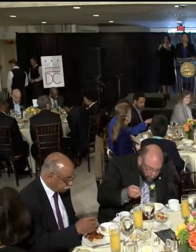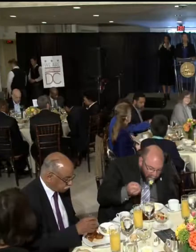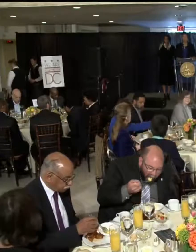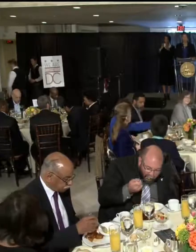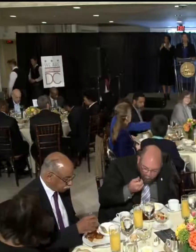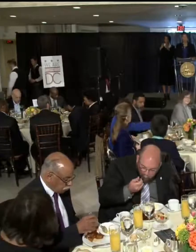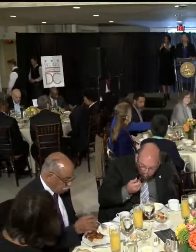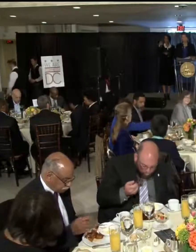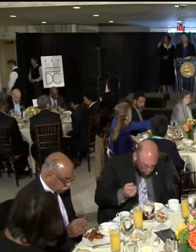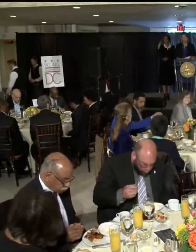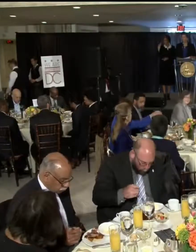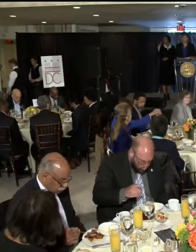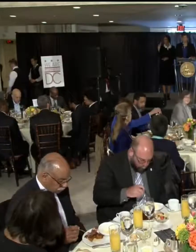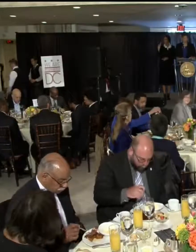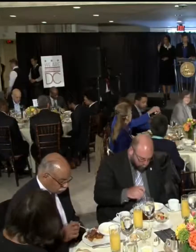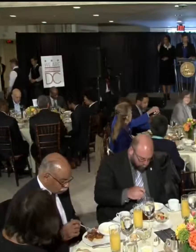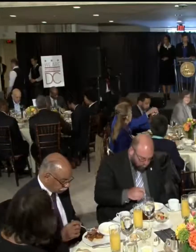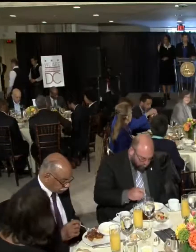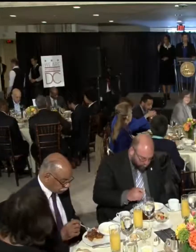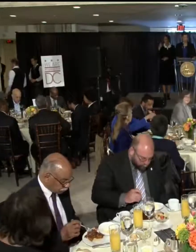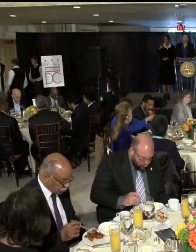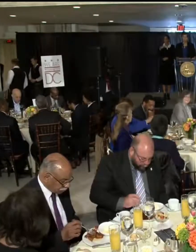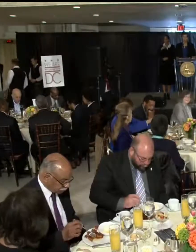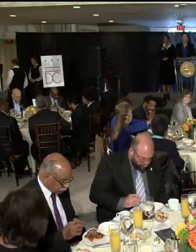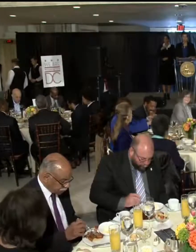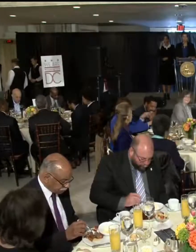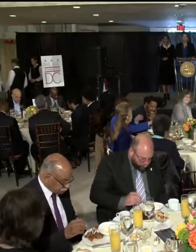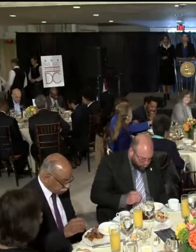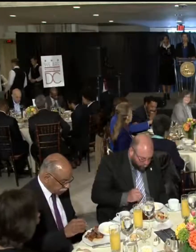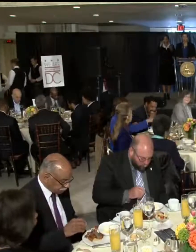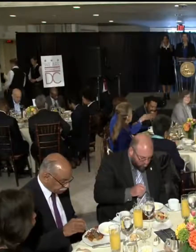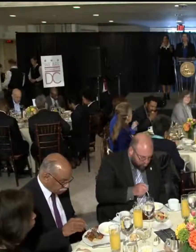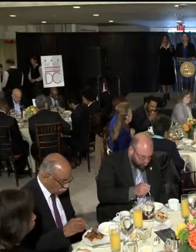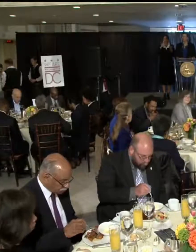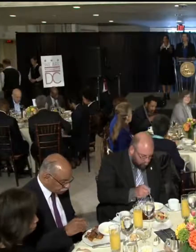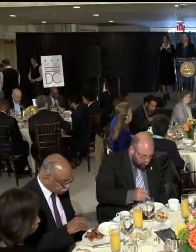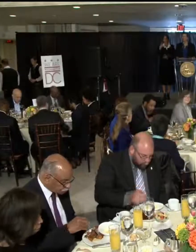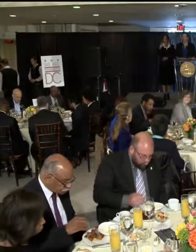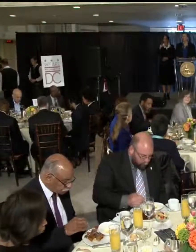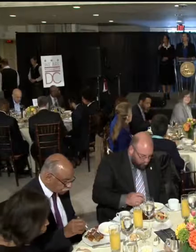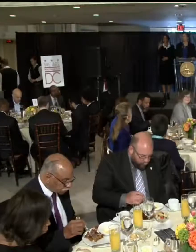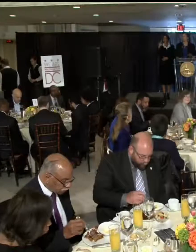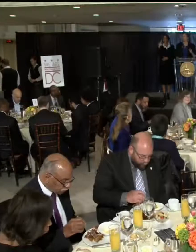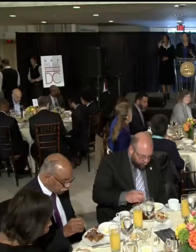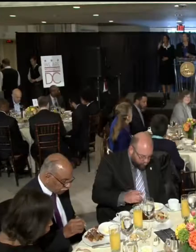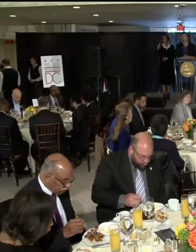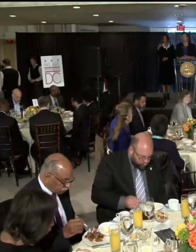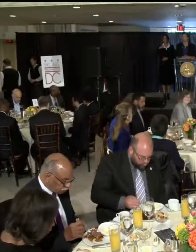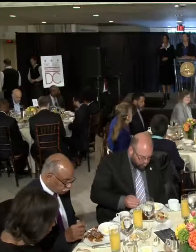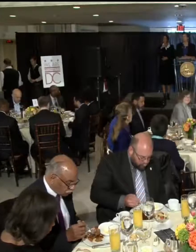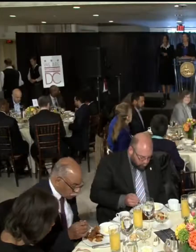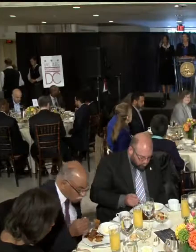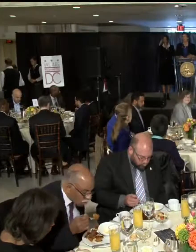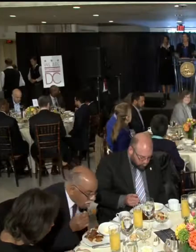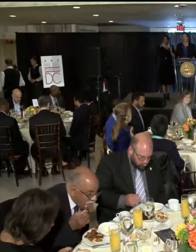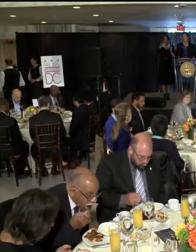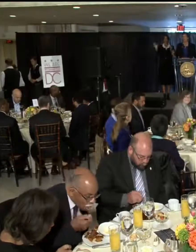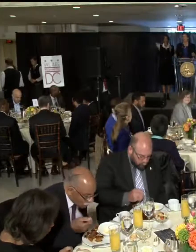MARYLAND, AND WE'VE GOTTEN TO KNOW CHRIS VAN HOLLEN VERY WELL AND HE IS GOING TO BE A CHAMPION FOR FULL DEMOCRACY WHEN HE